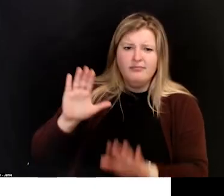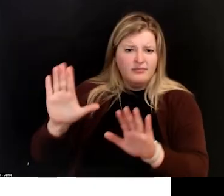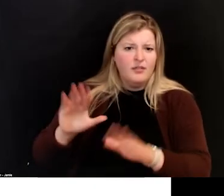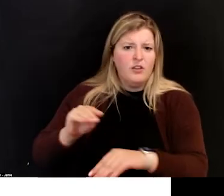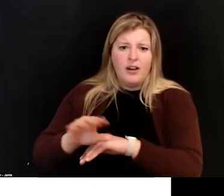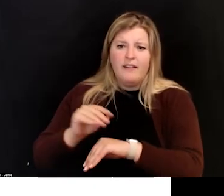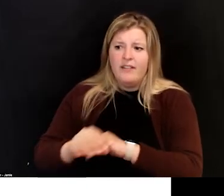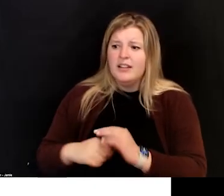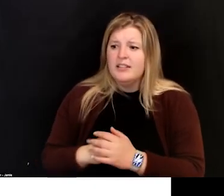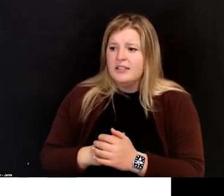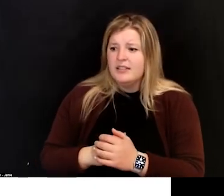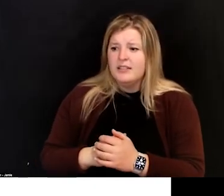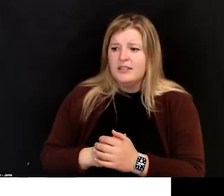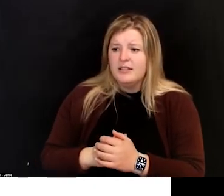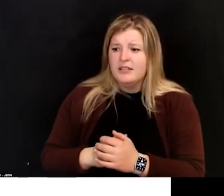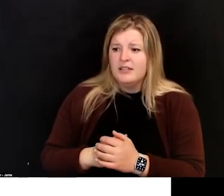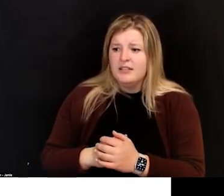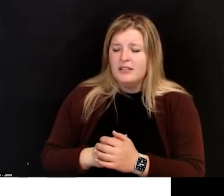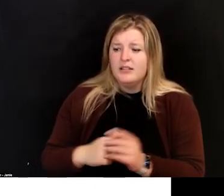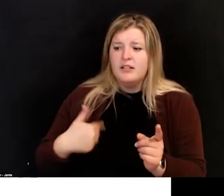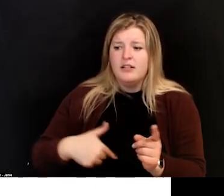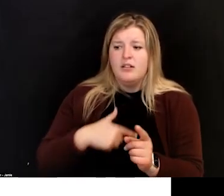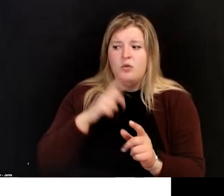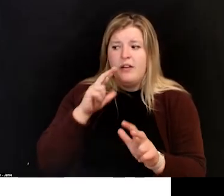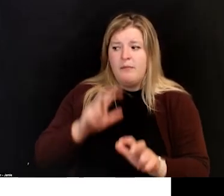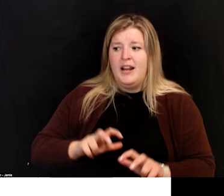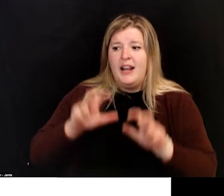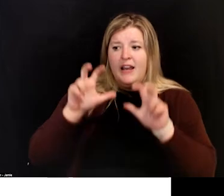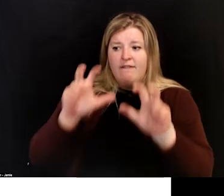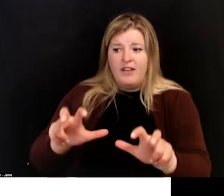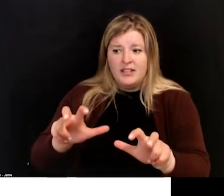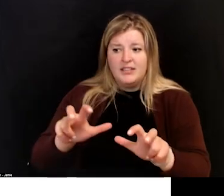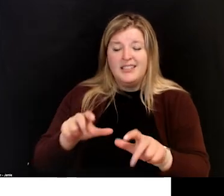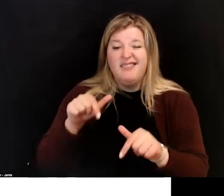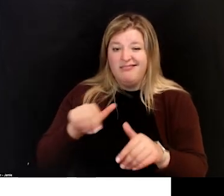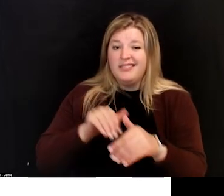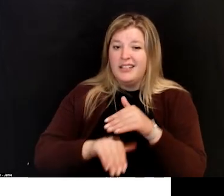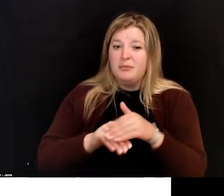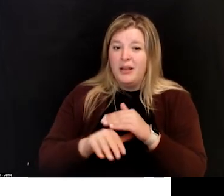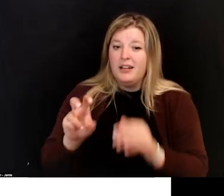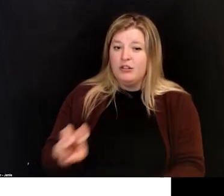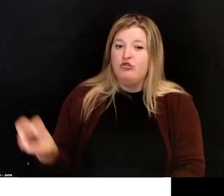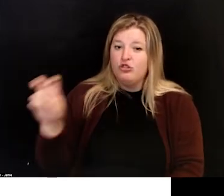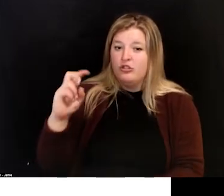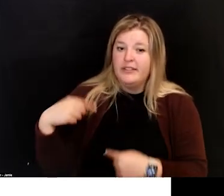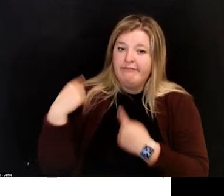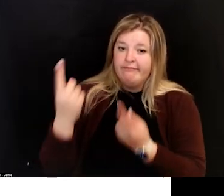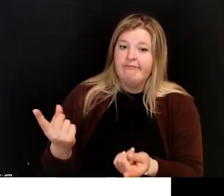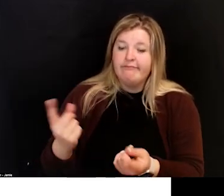We've been invested in this accessibility journey. It's sometimes frustrating to see